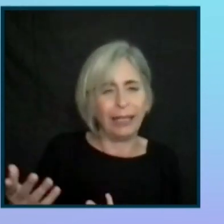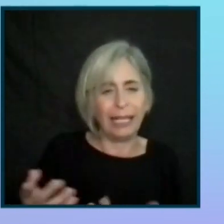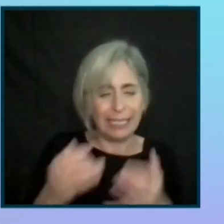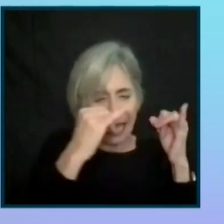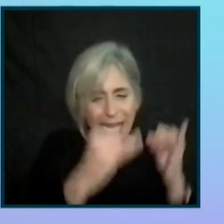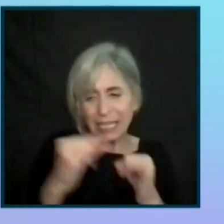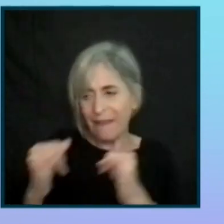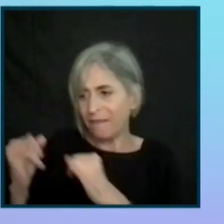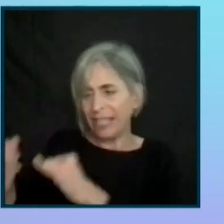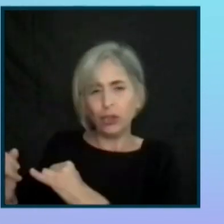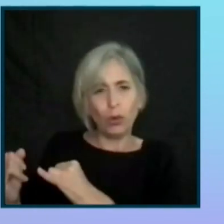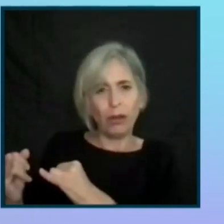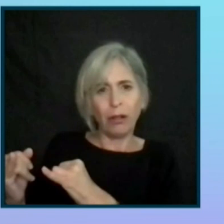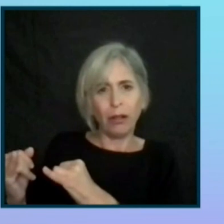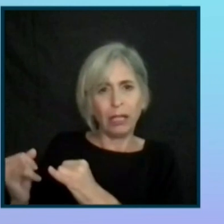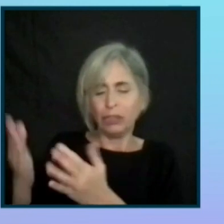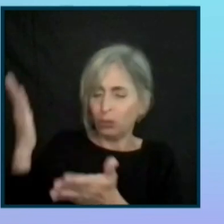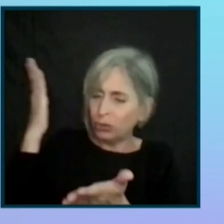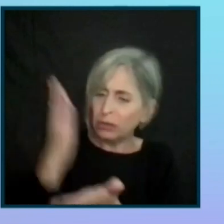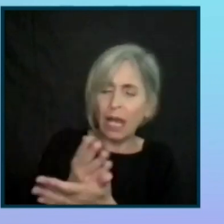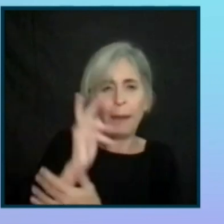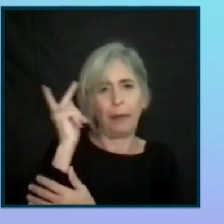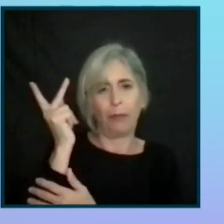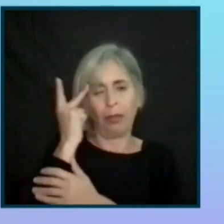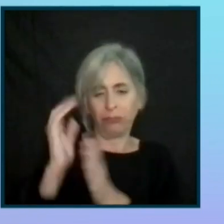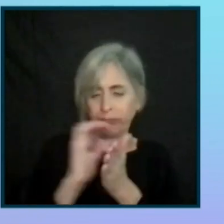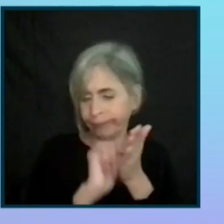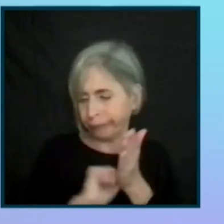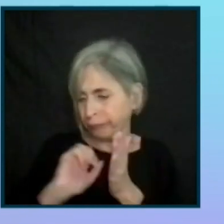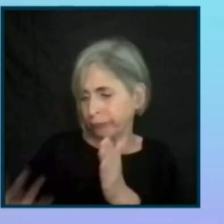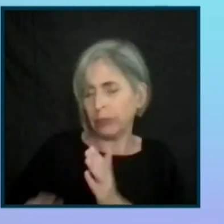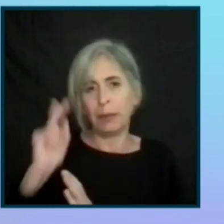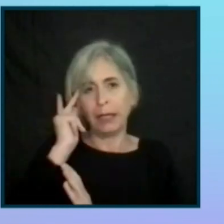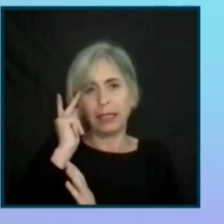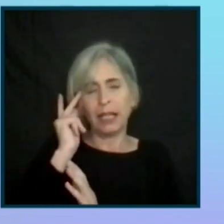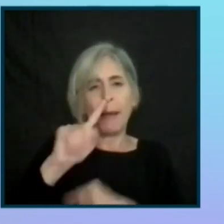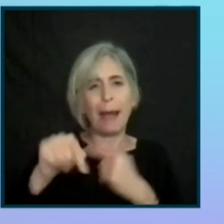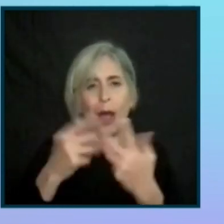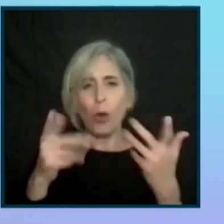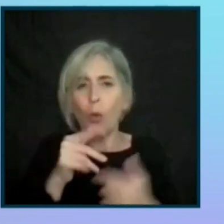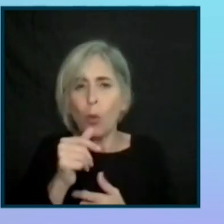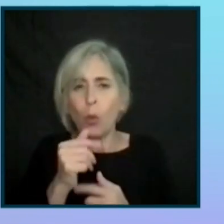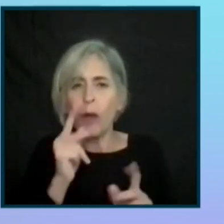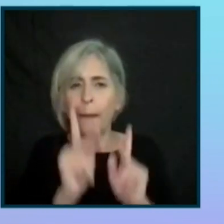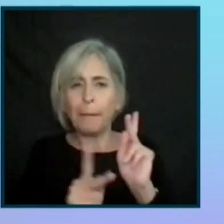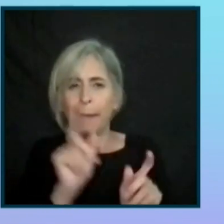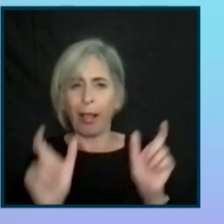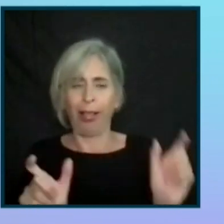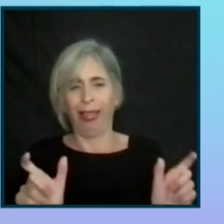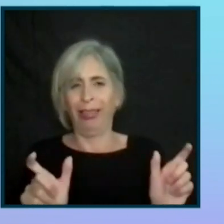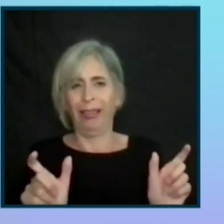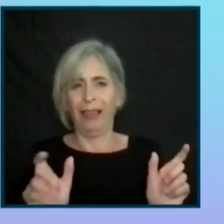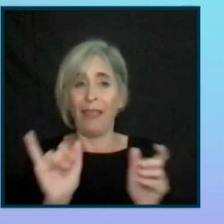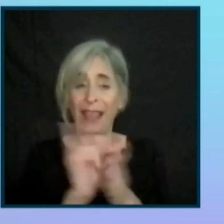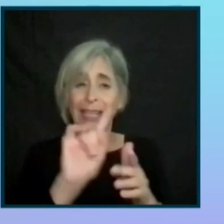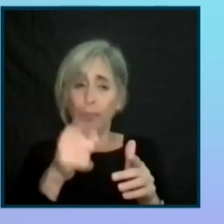To depoliticize it and say this is about people and that's how you opened your comments. And I think that's a great thing to remember.